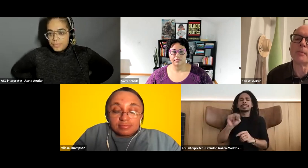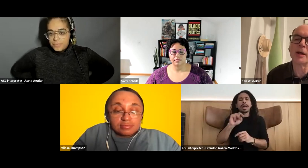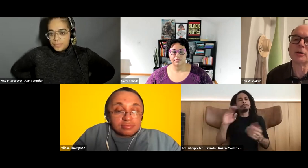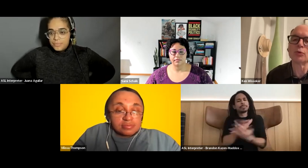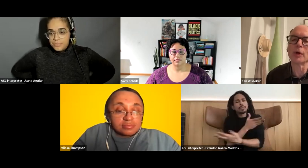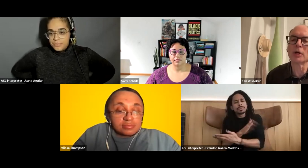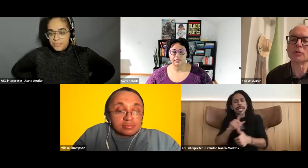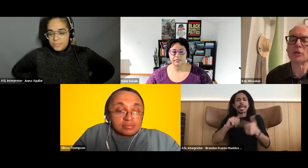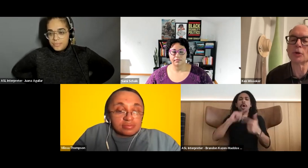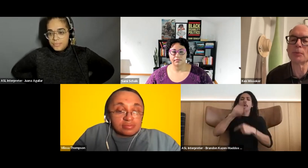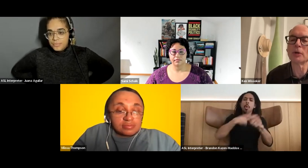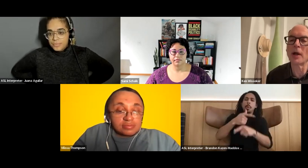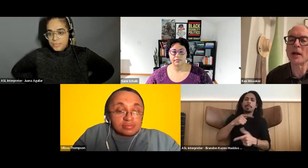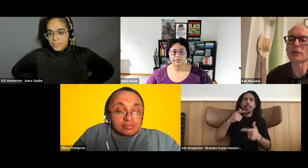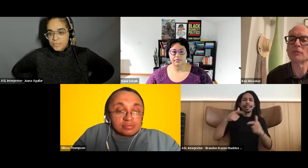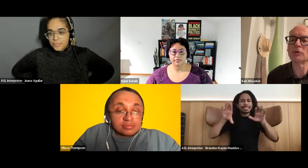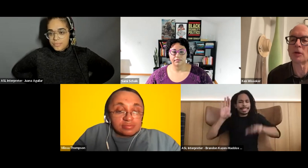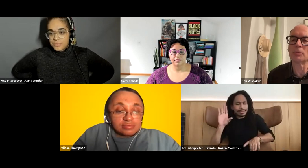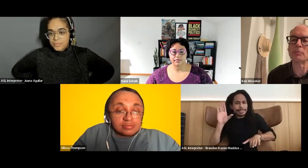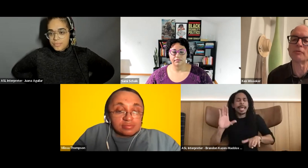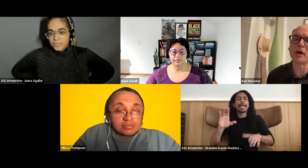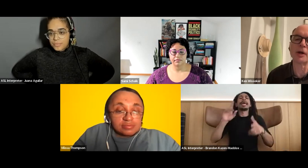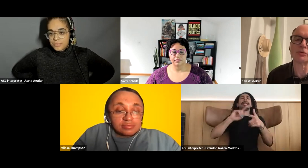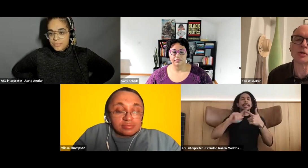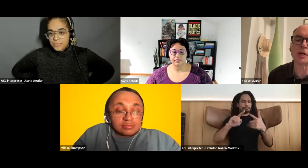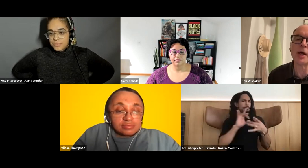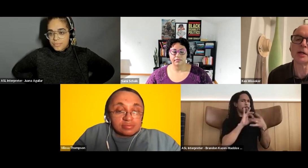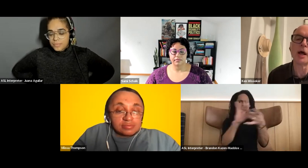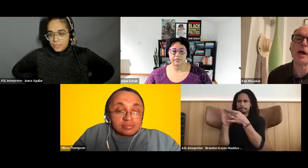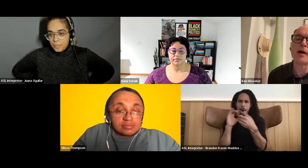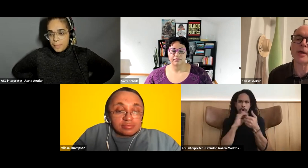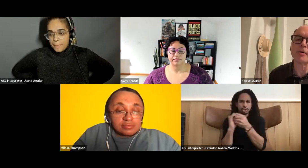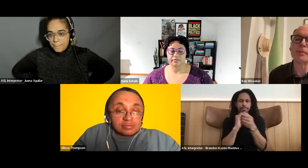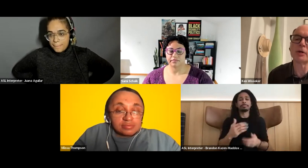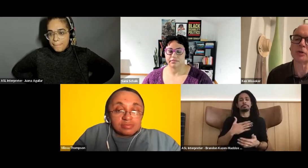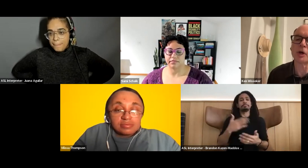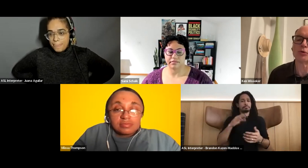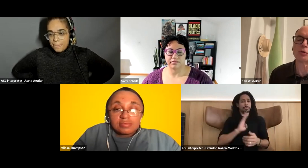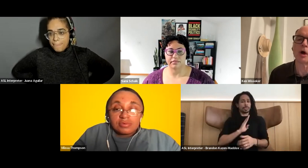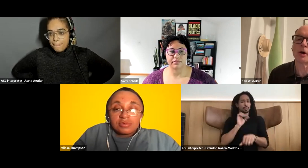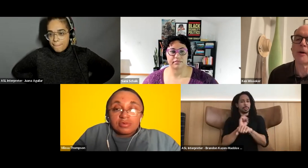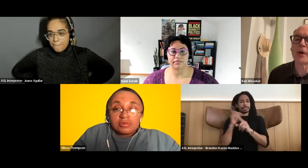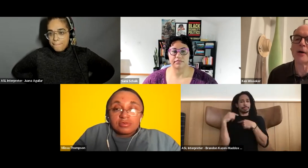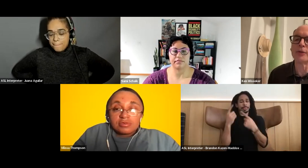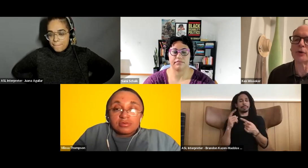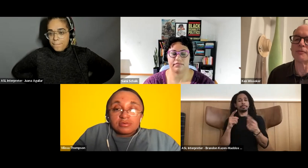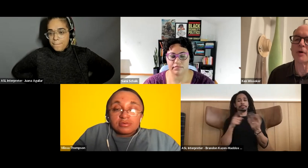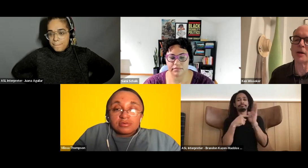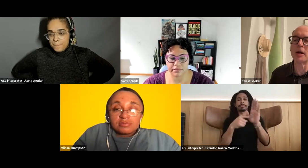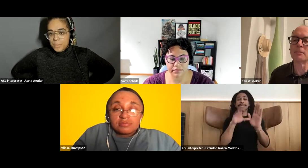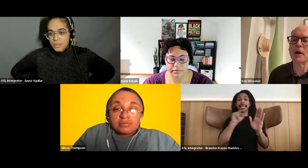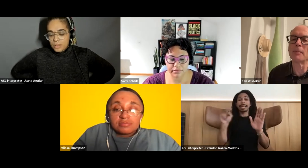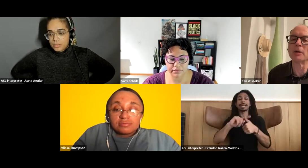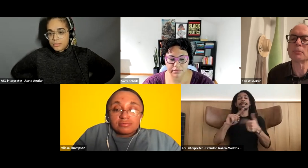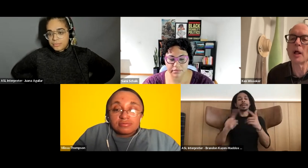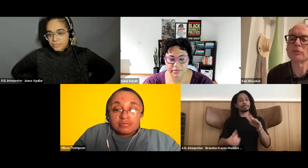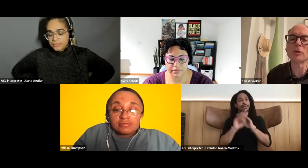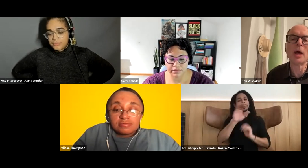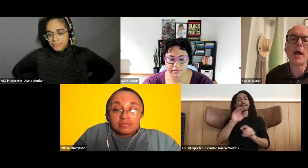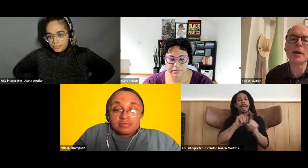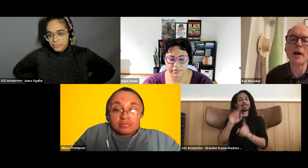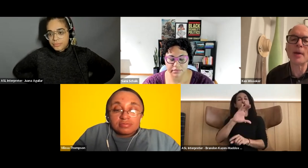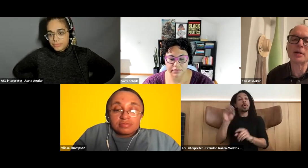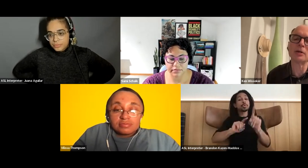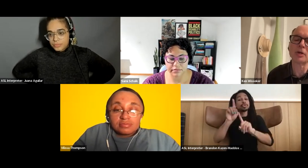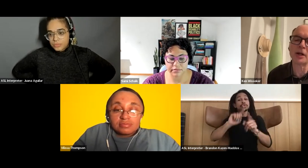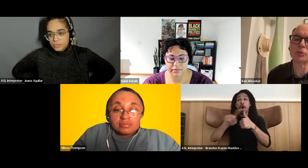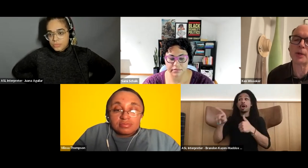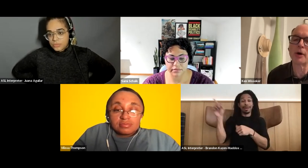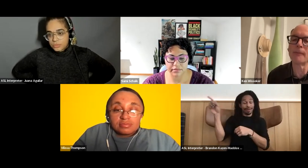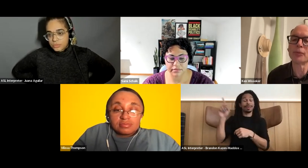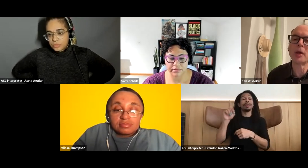Ken Wissoker: Brandon's work as an interpreter and activist has been profiled on CNN, and they've appeared as a co-star on the Good Fight and paramount plus and High Maintenance on HBO